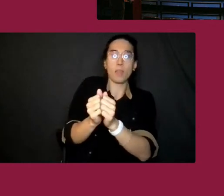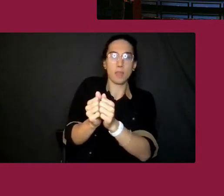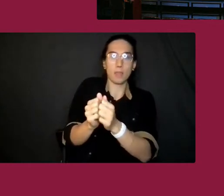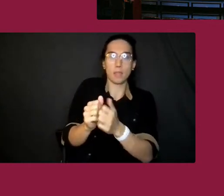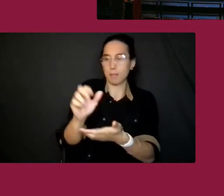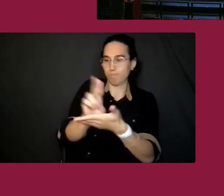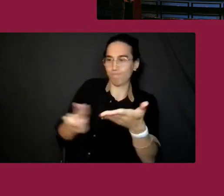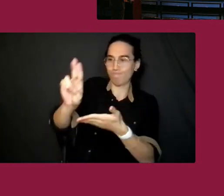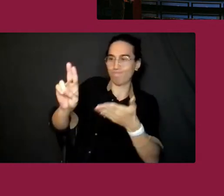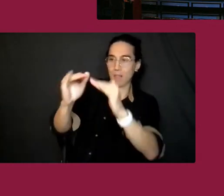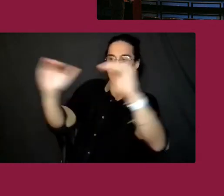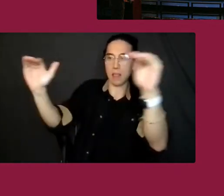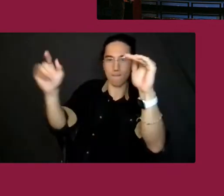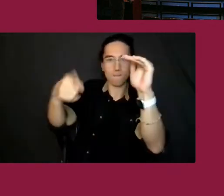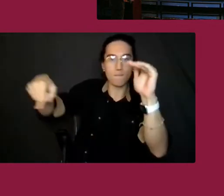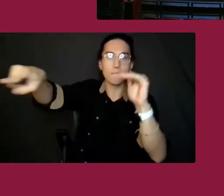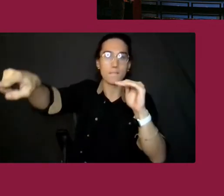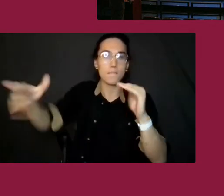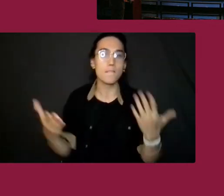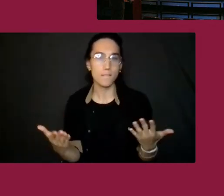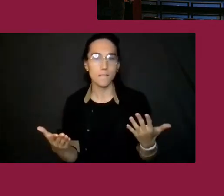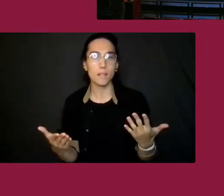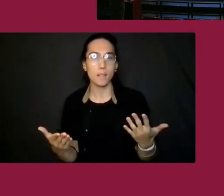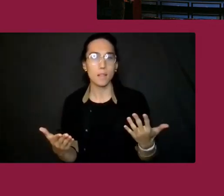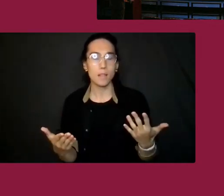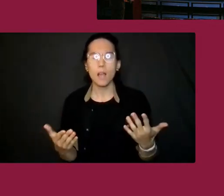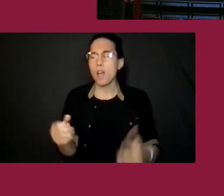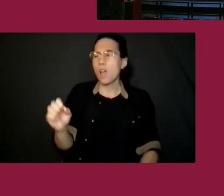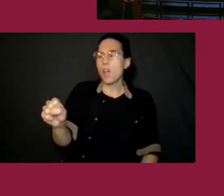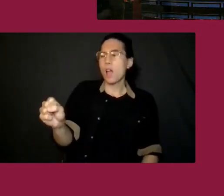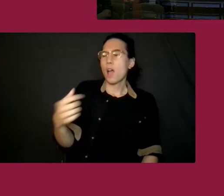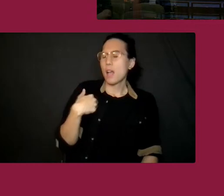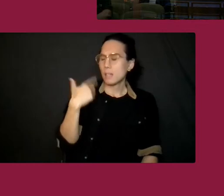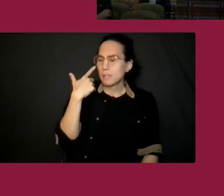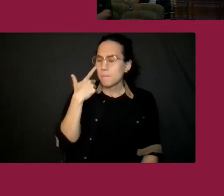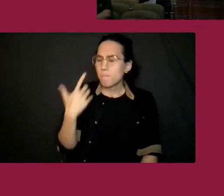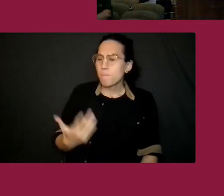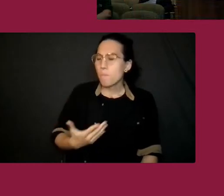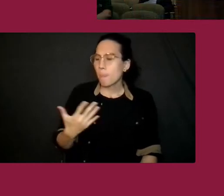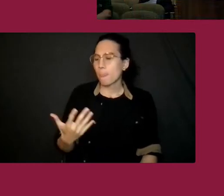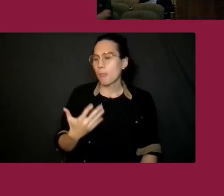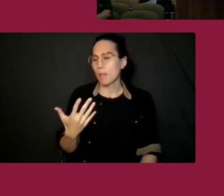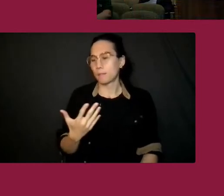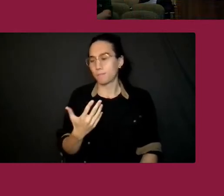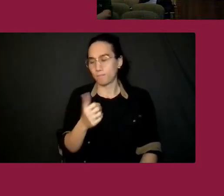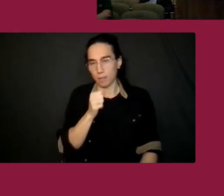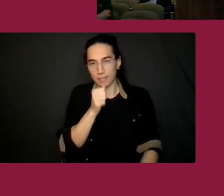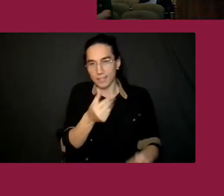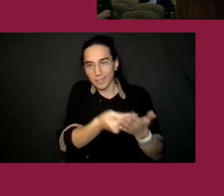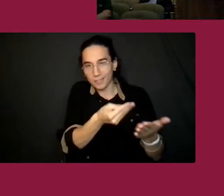Yes, I think the, uh, it was not a monetary issue. It was